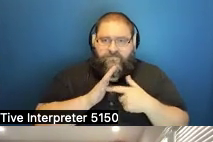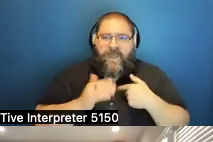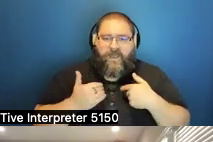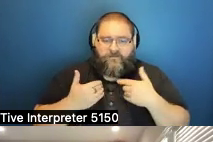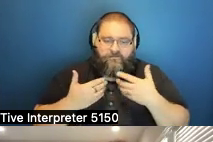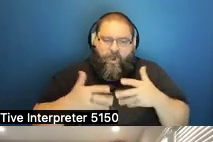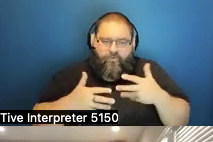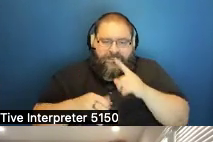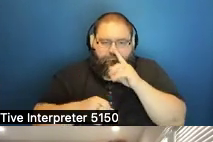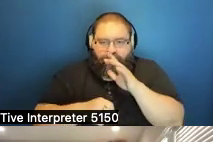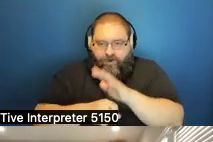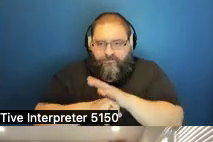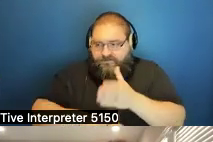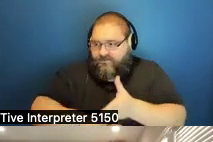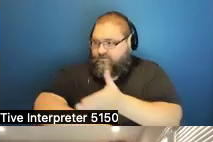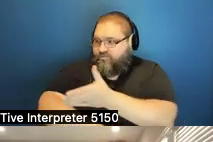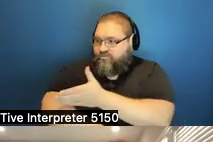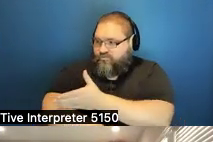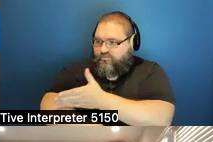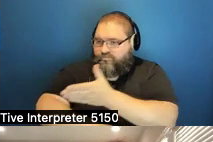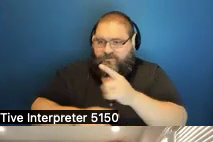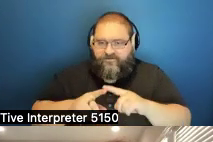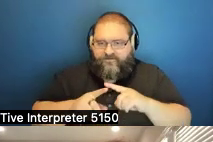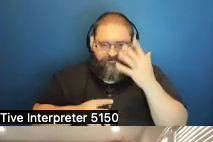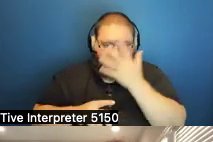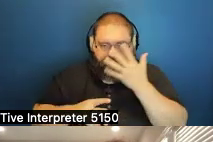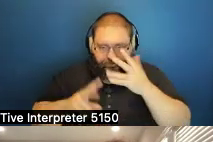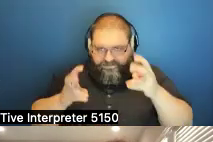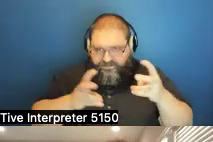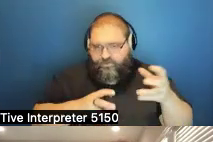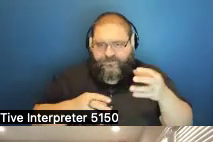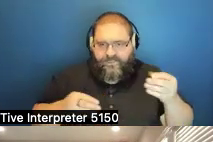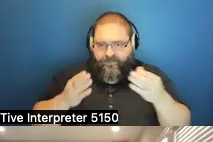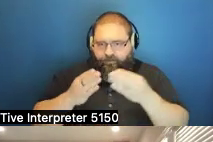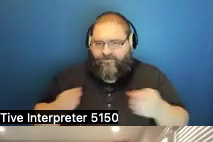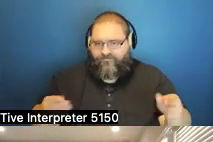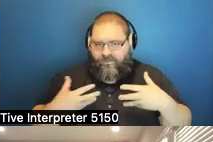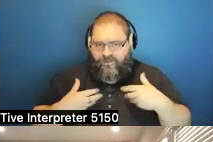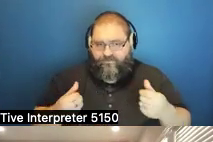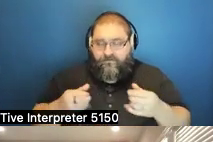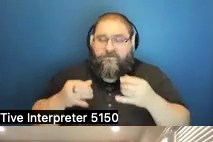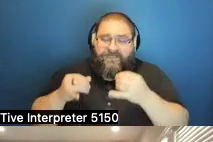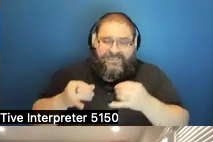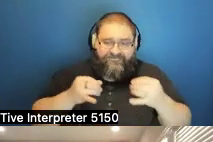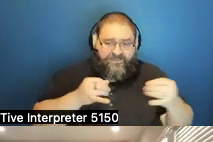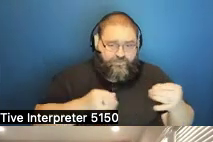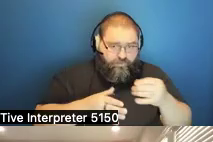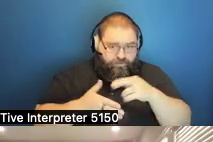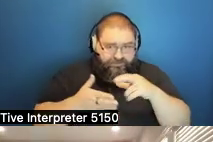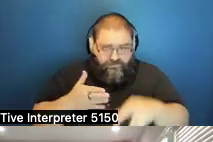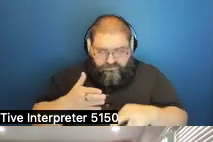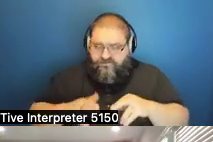issues and promoting overall health. 19:51:27 Individual outcome do vary.